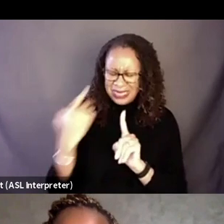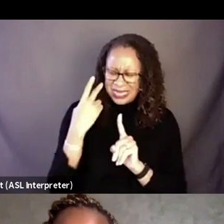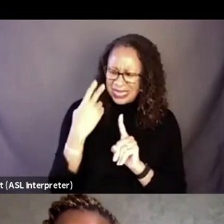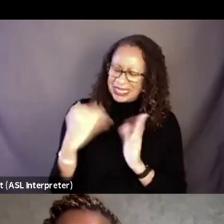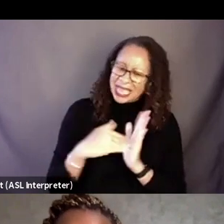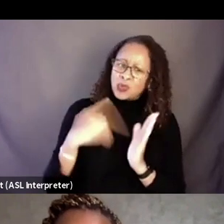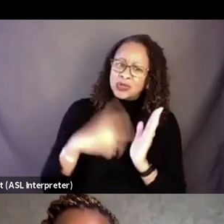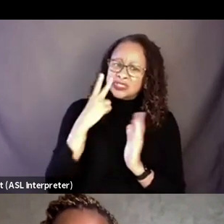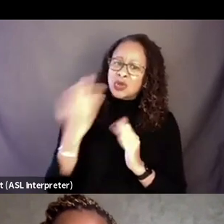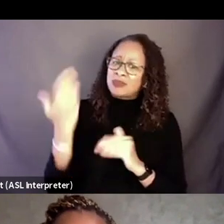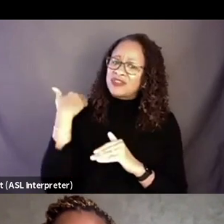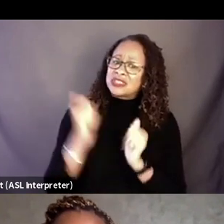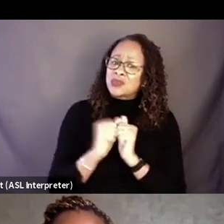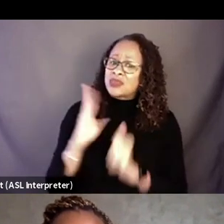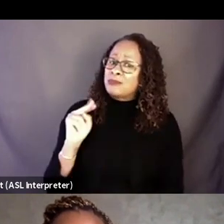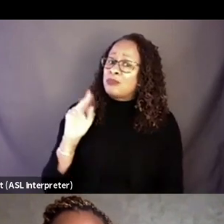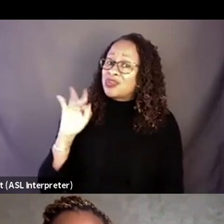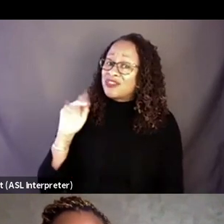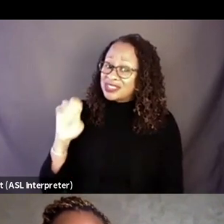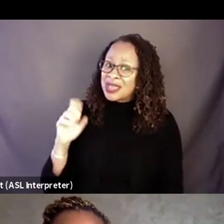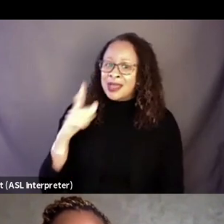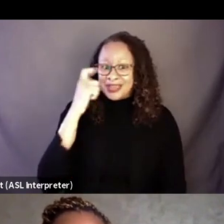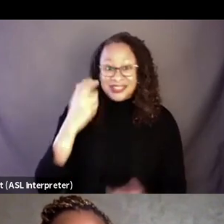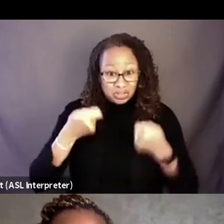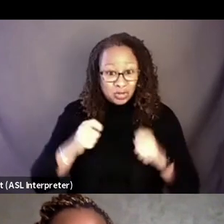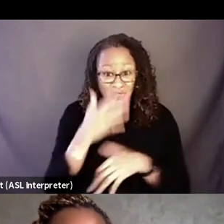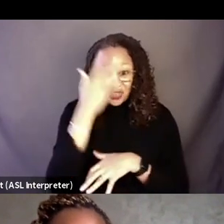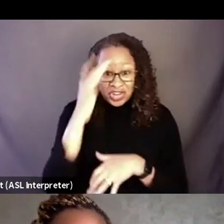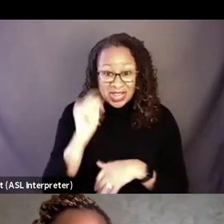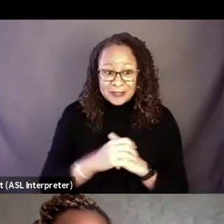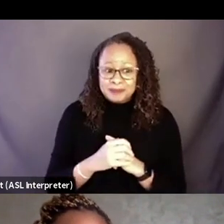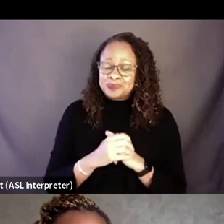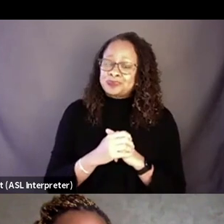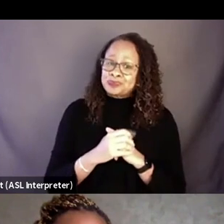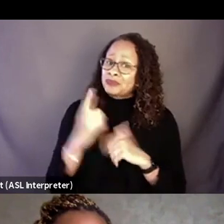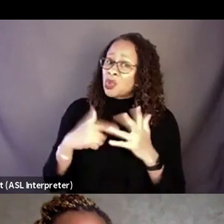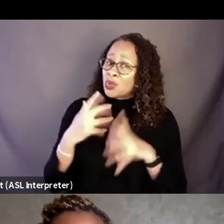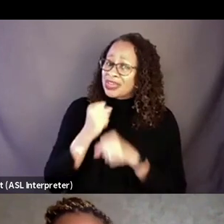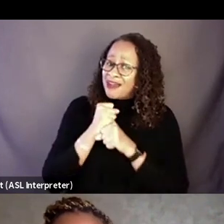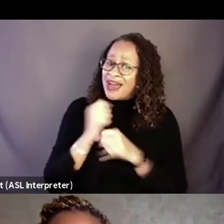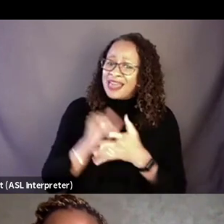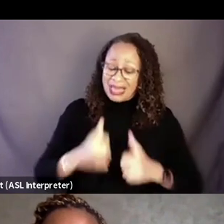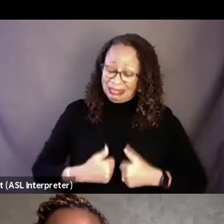'cause it's something I've tried to forget and what he captured, like this lived reality of Boniface